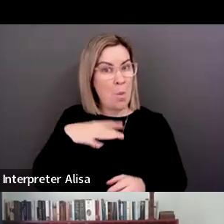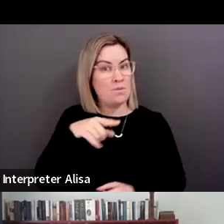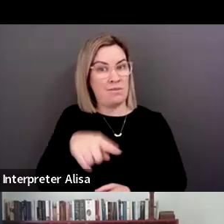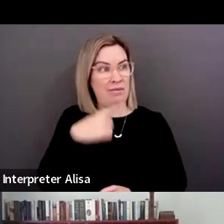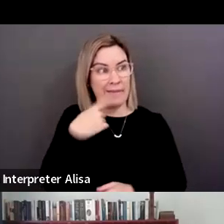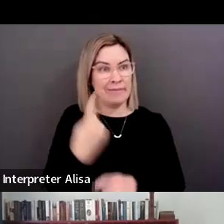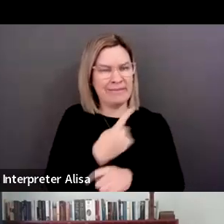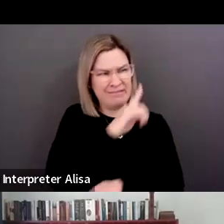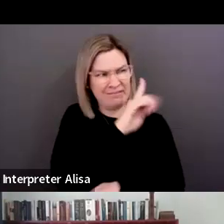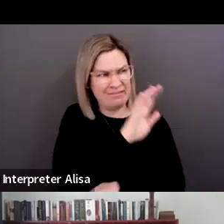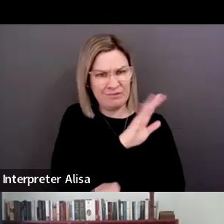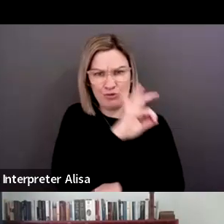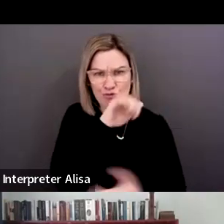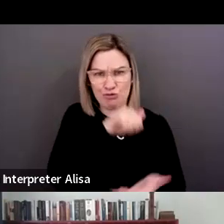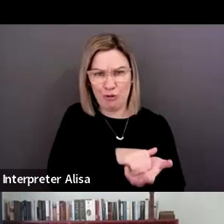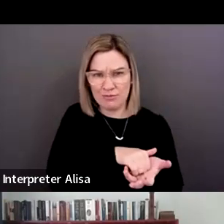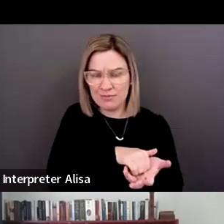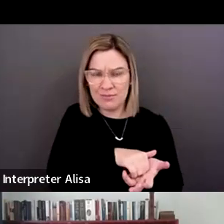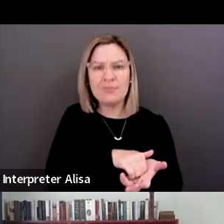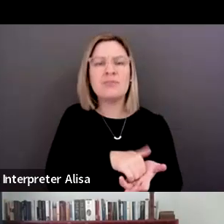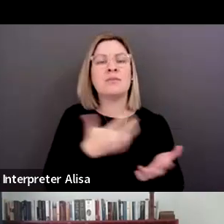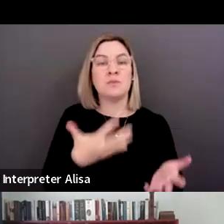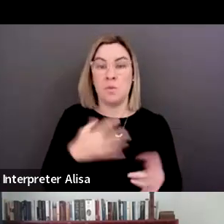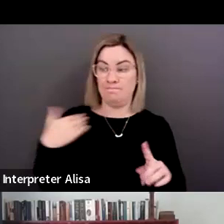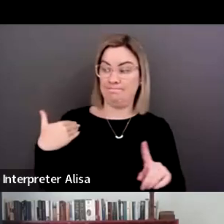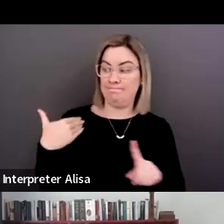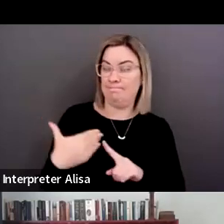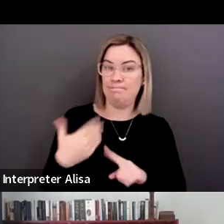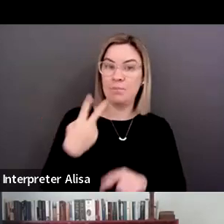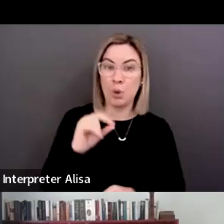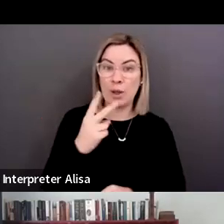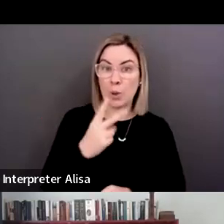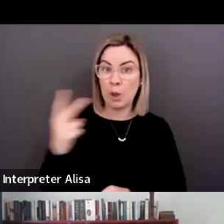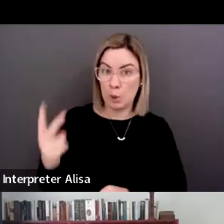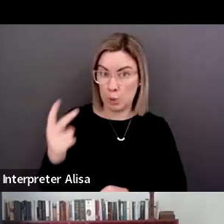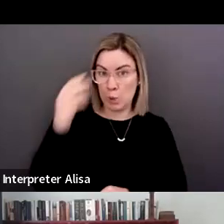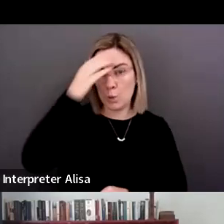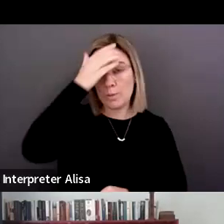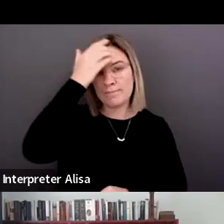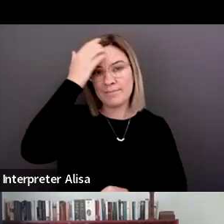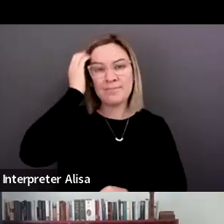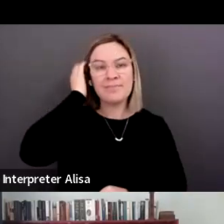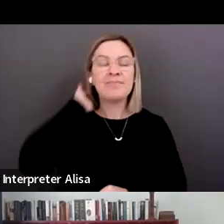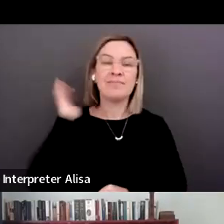who suffered at the hands of sticking their necks out and kind of going,